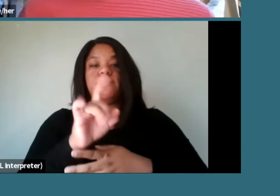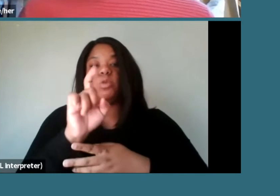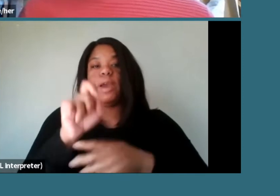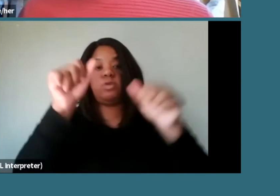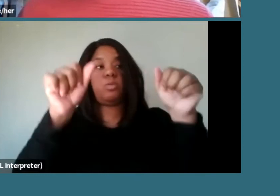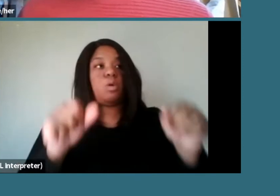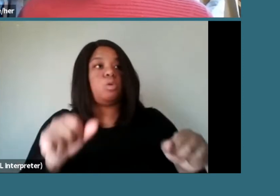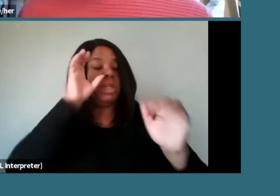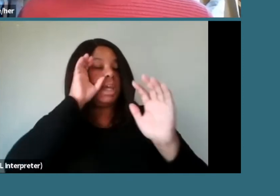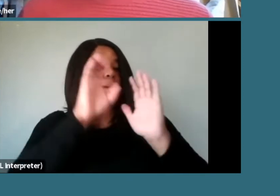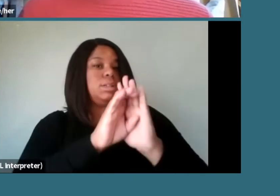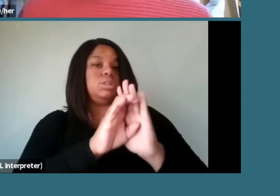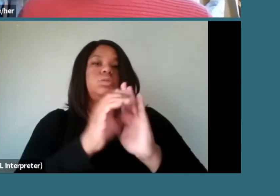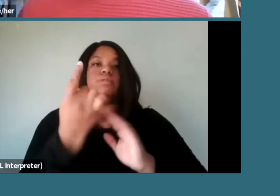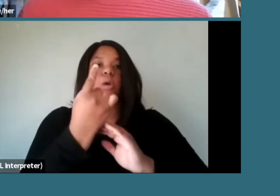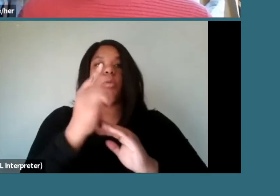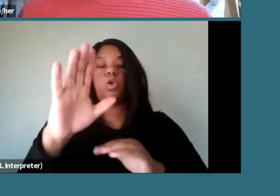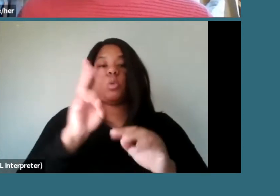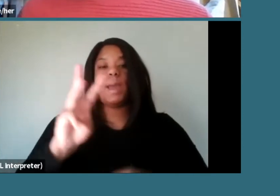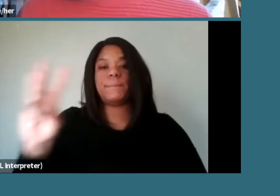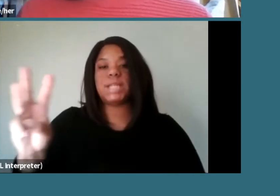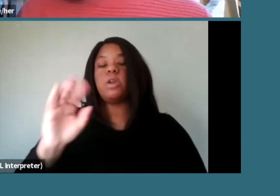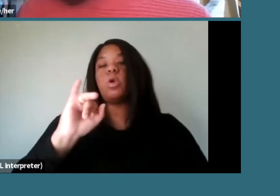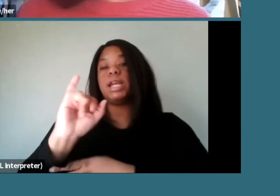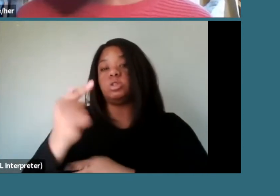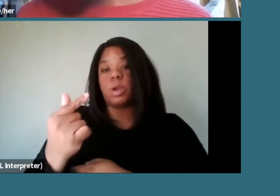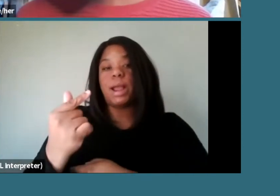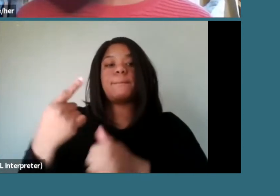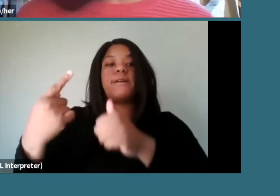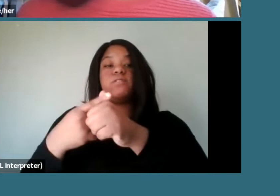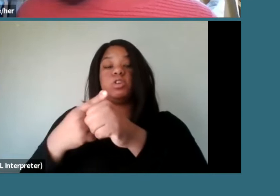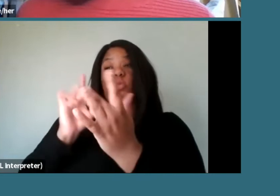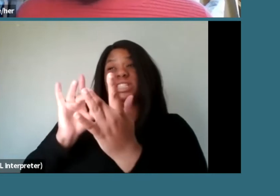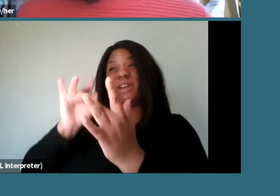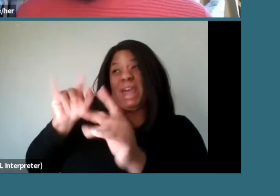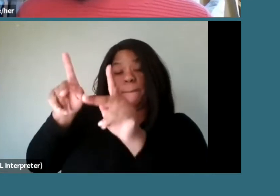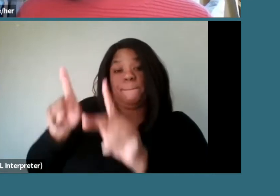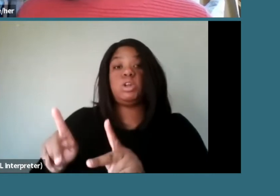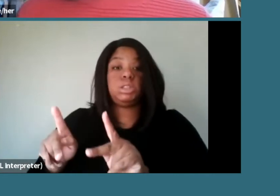on your website or if you're posting something on your Instagram, first reach out to the person who you are going to be